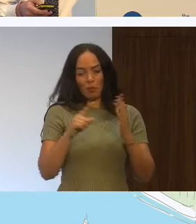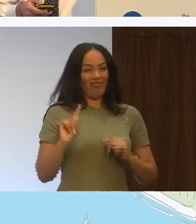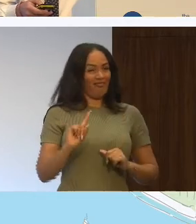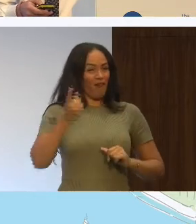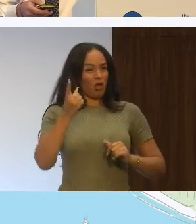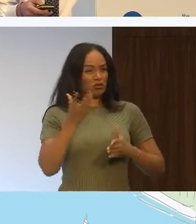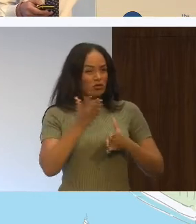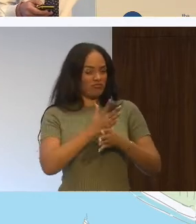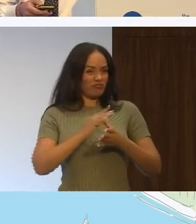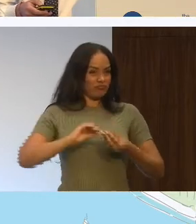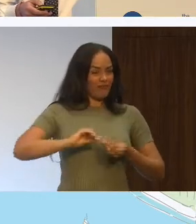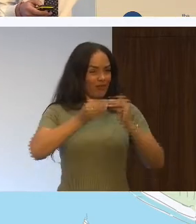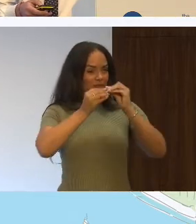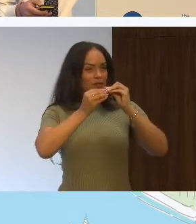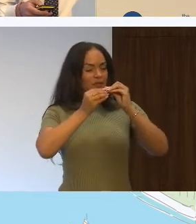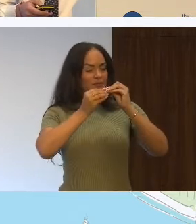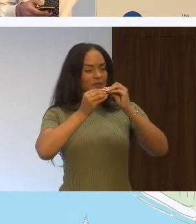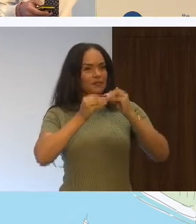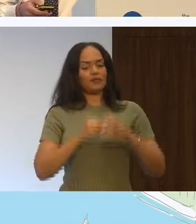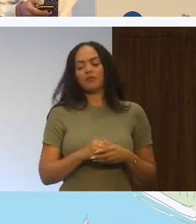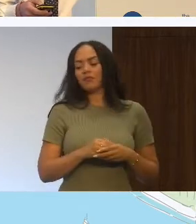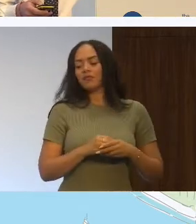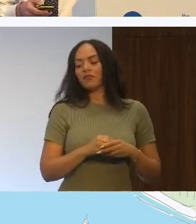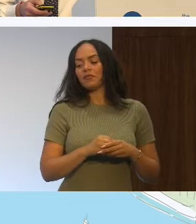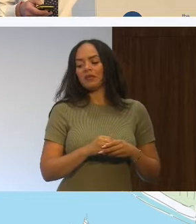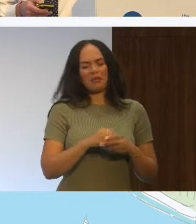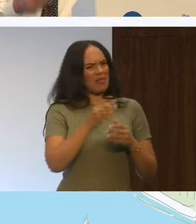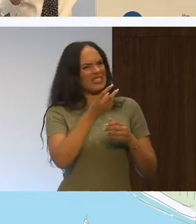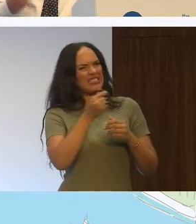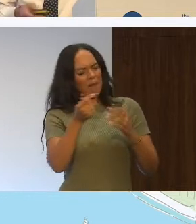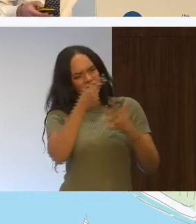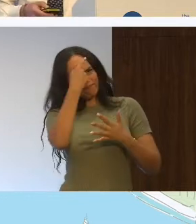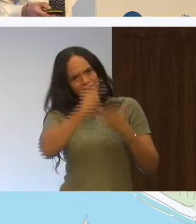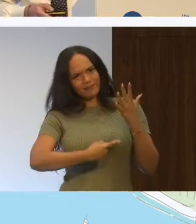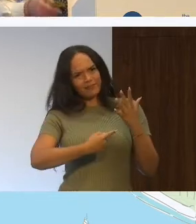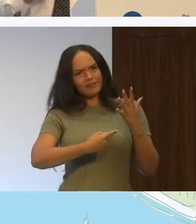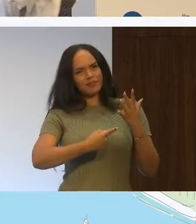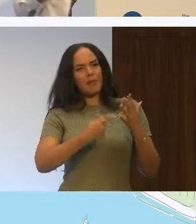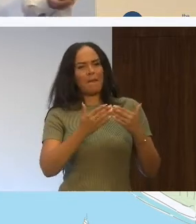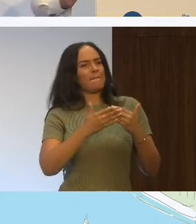less quickly than the other ones, which are slightly more polished. And you can take these in different forms, you can take them orally